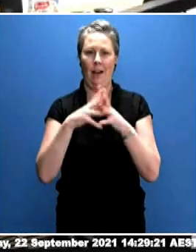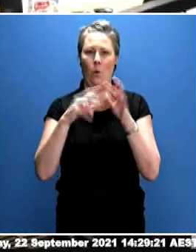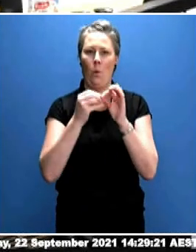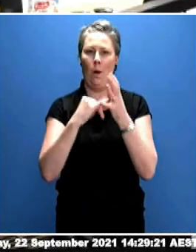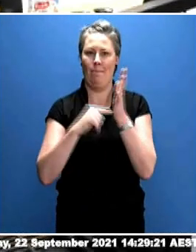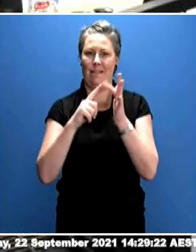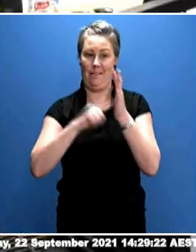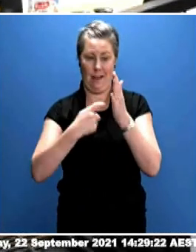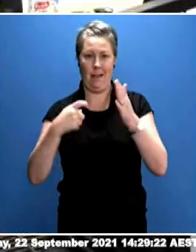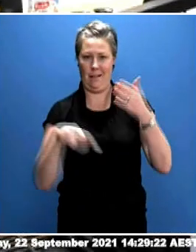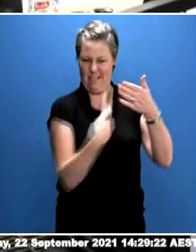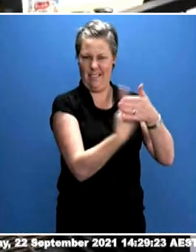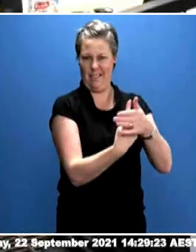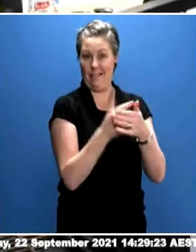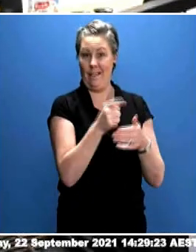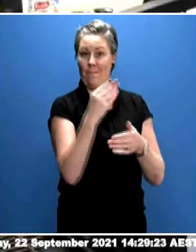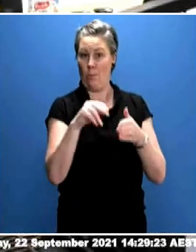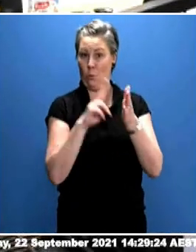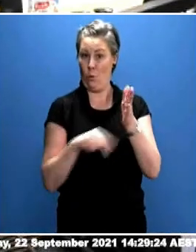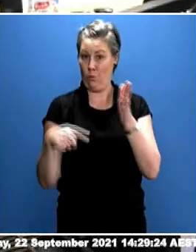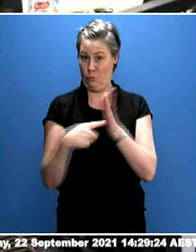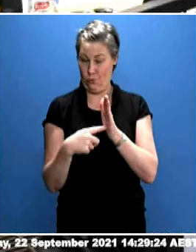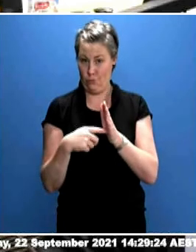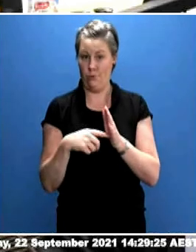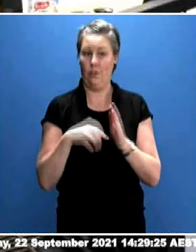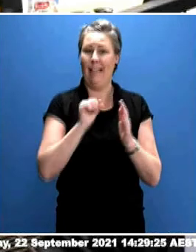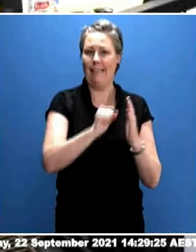statement, I realise you most likely haven't reviewed it reads: